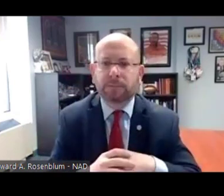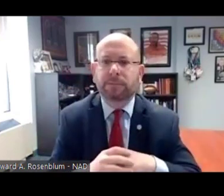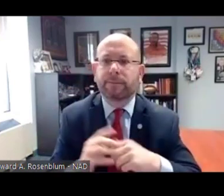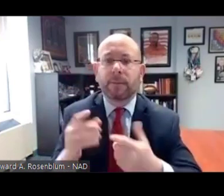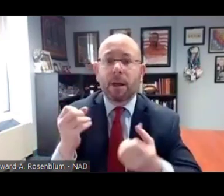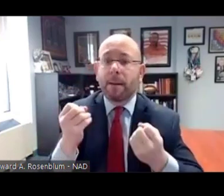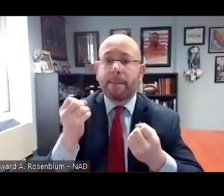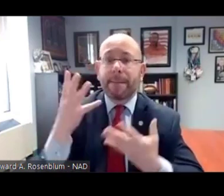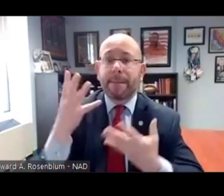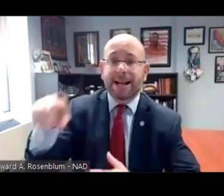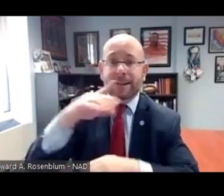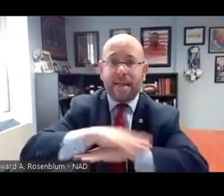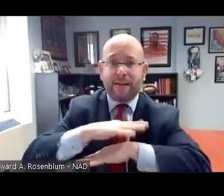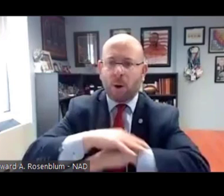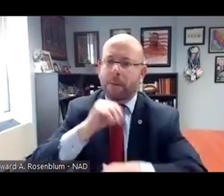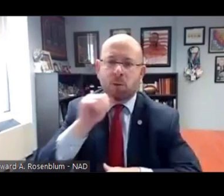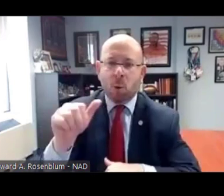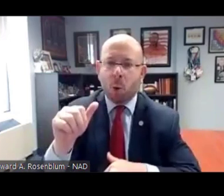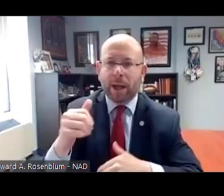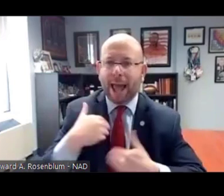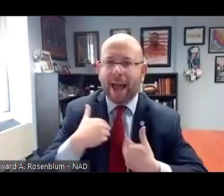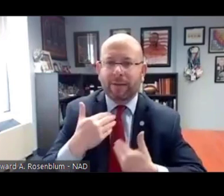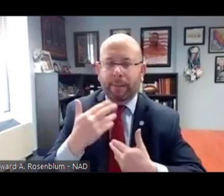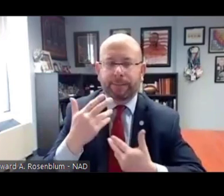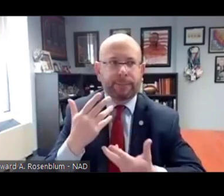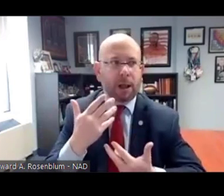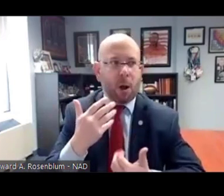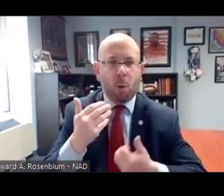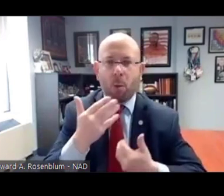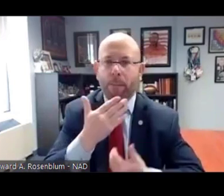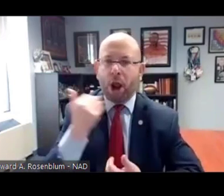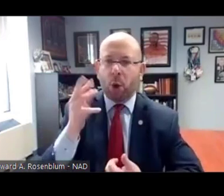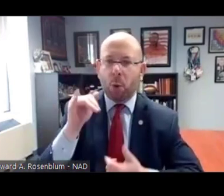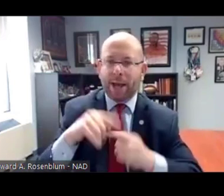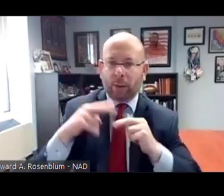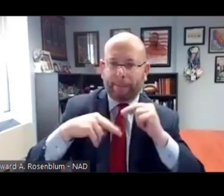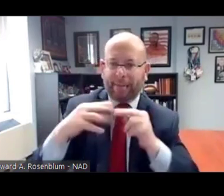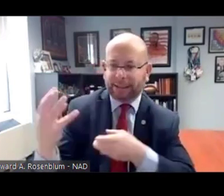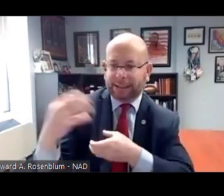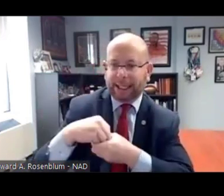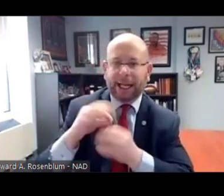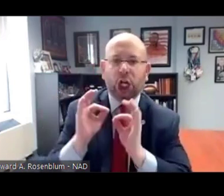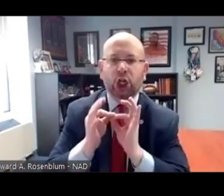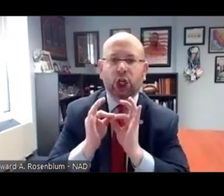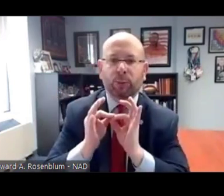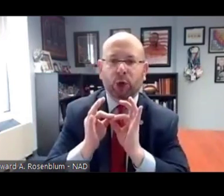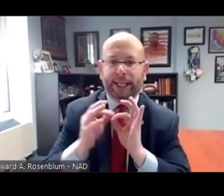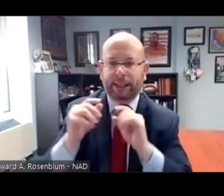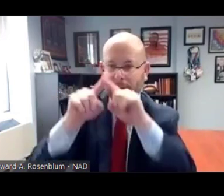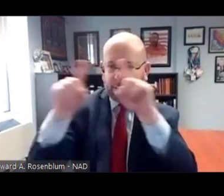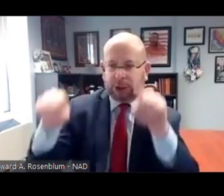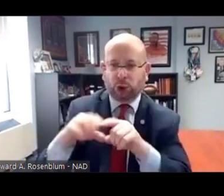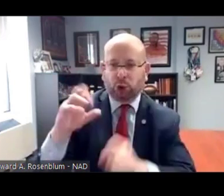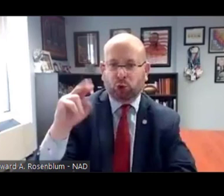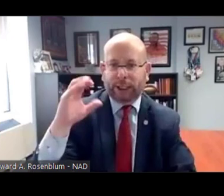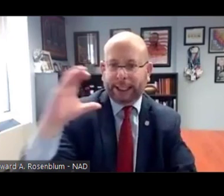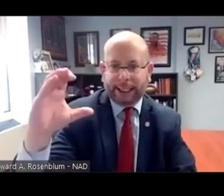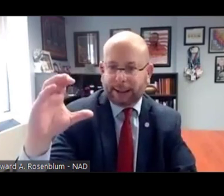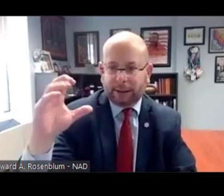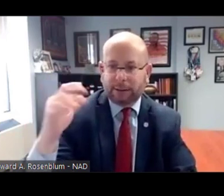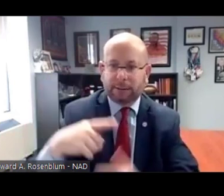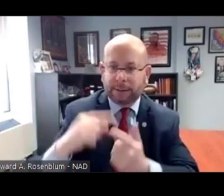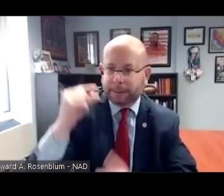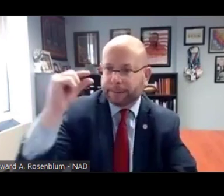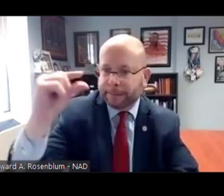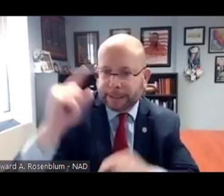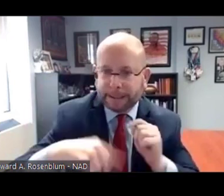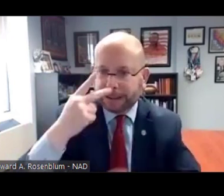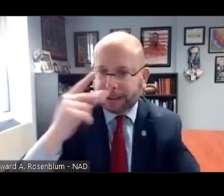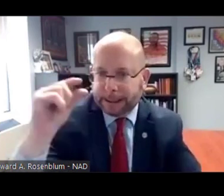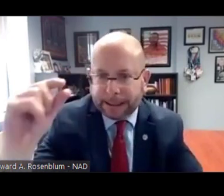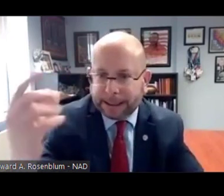Many platforms don't have a built-in way to have an interpreter docked on the screen,